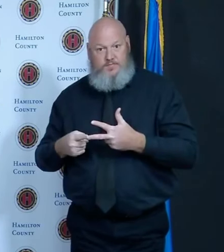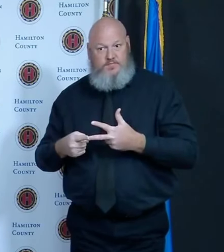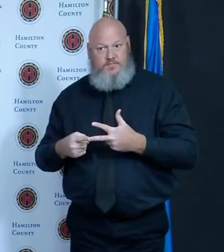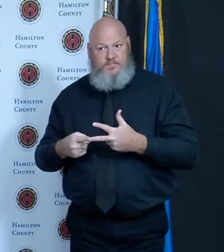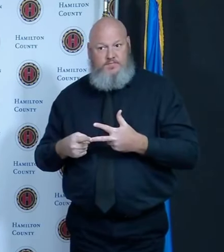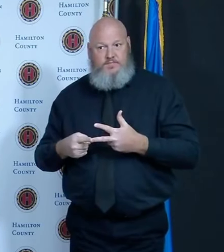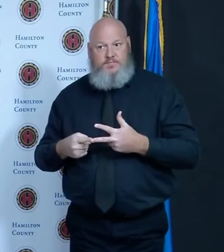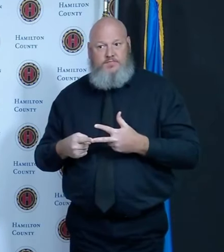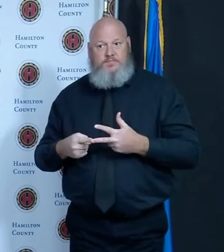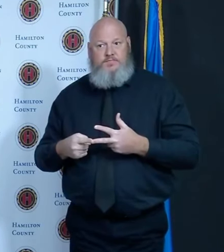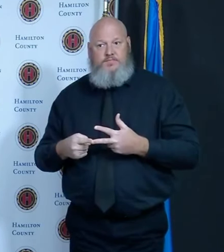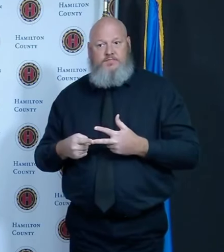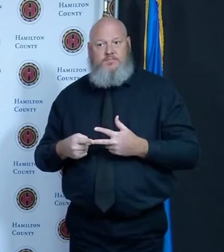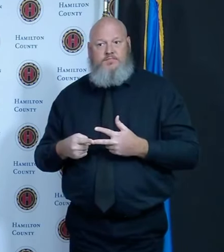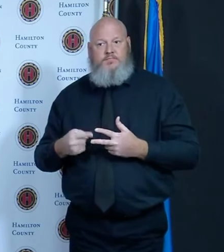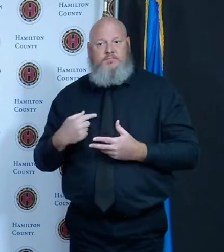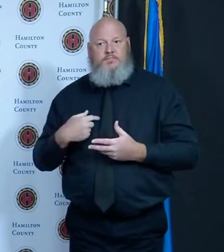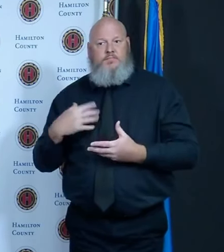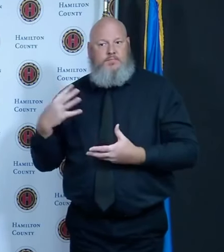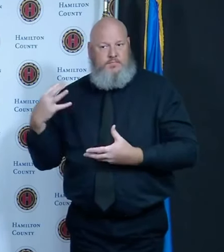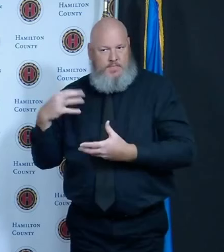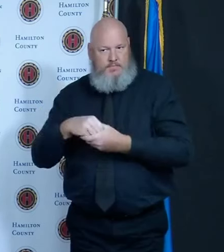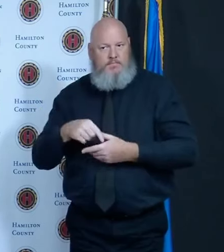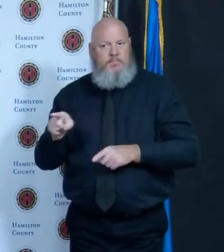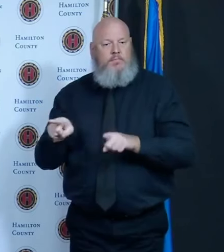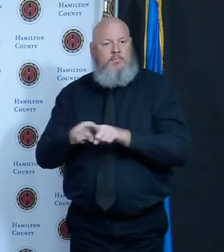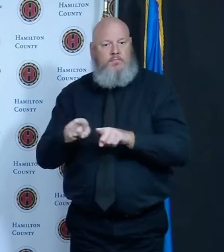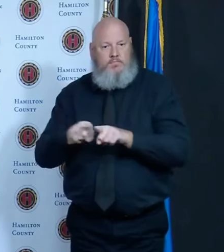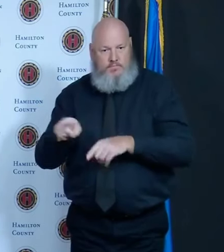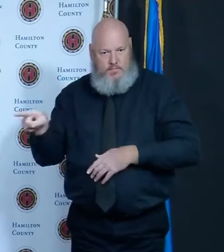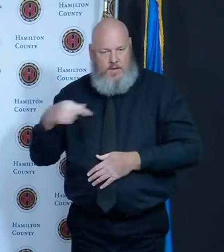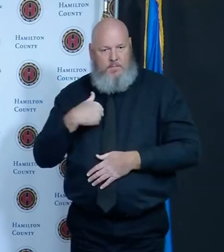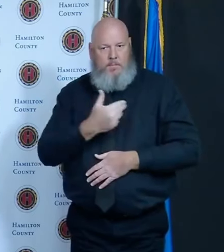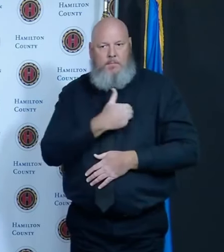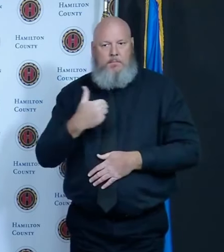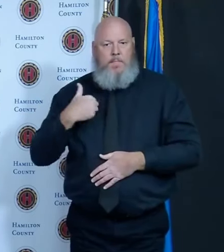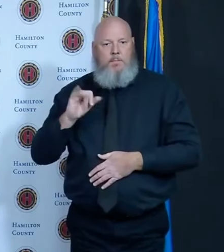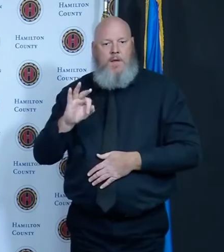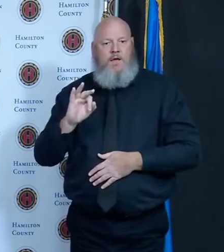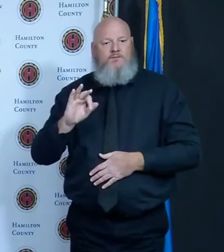I got a call a couple of weeks ago from a young man who was asking how I was